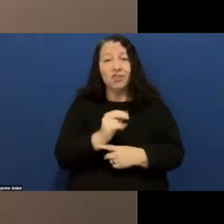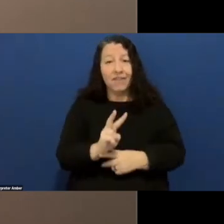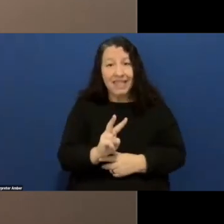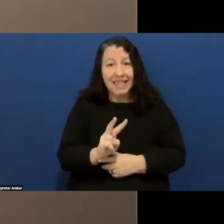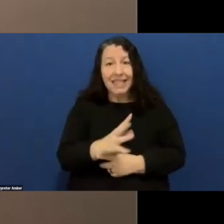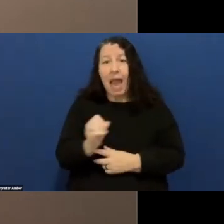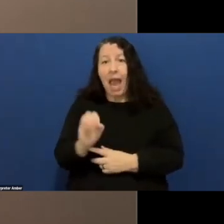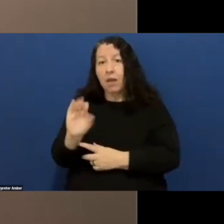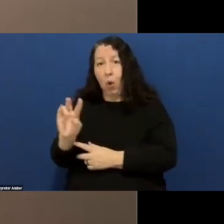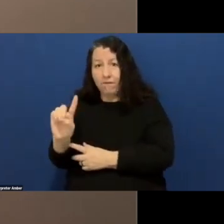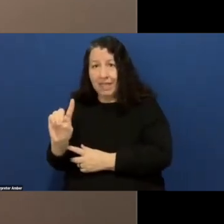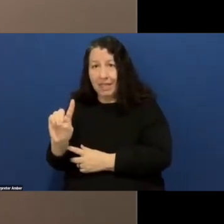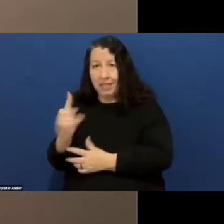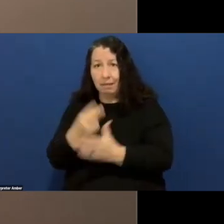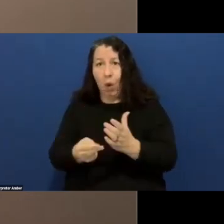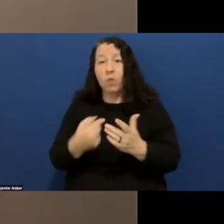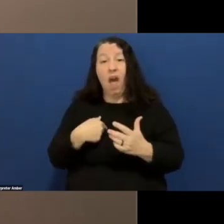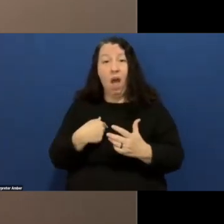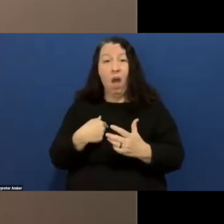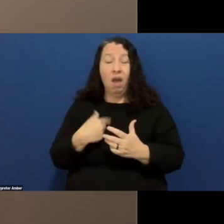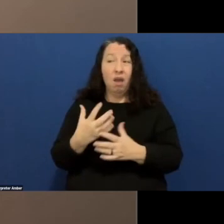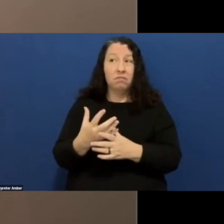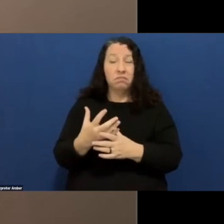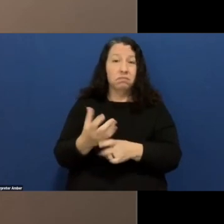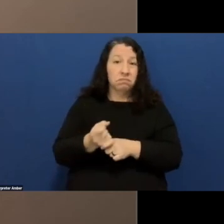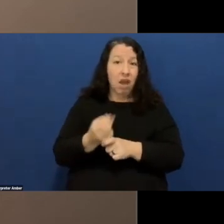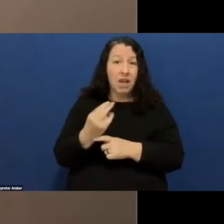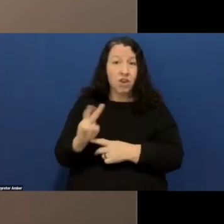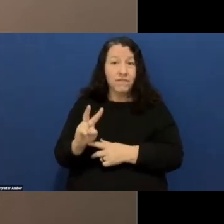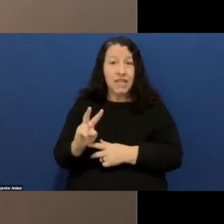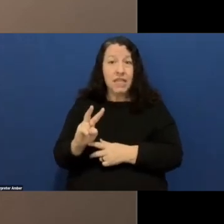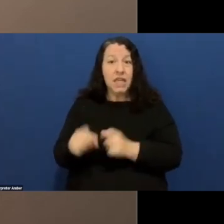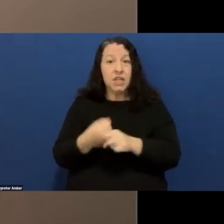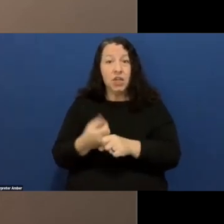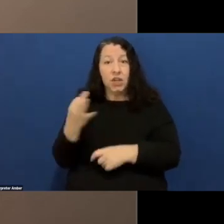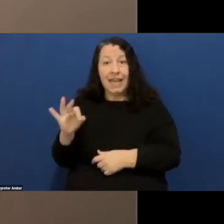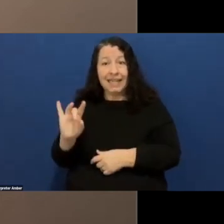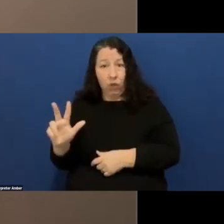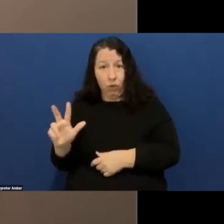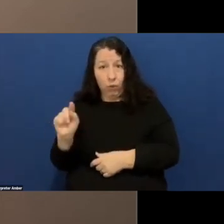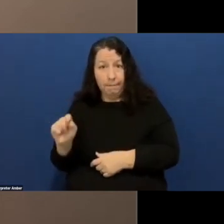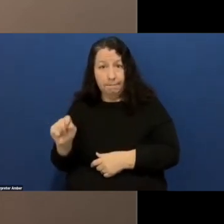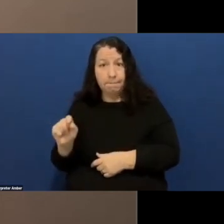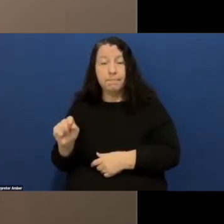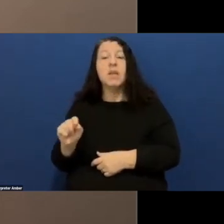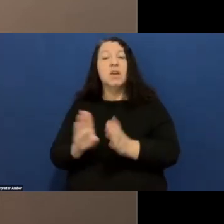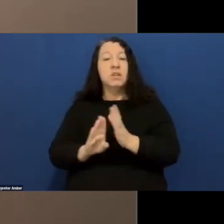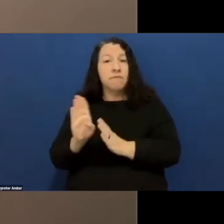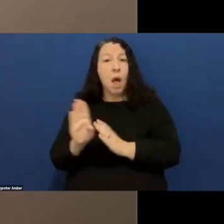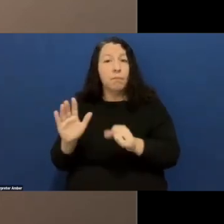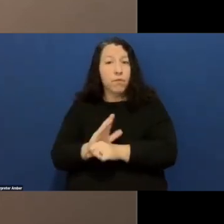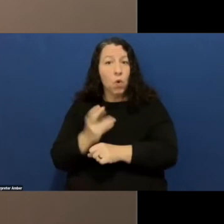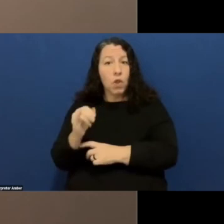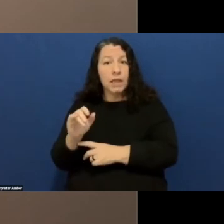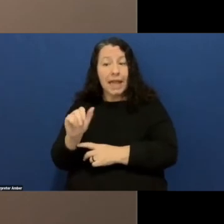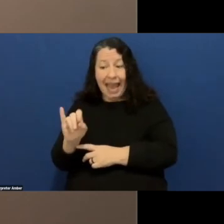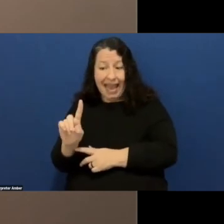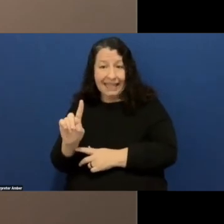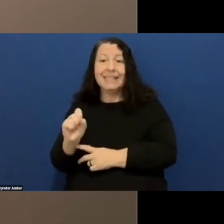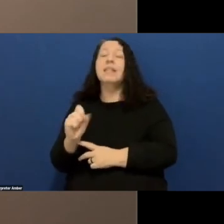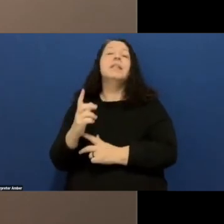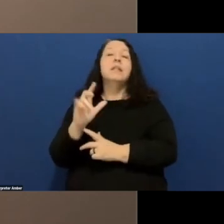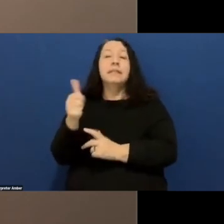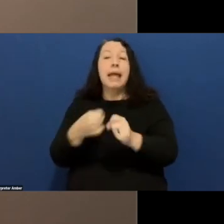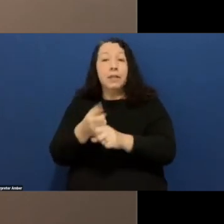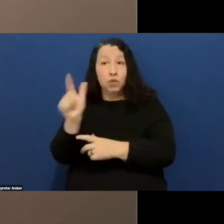two pandemics: HIV and COVID. I was infected with HIV in 1983. I went on to develop full